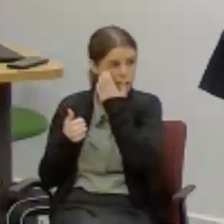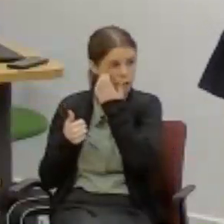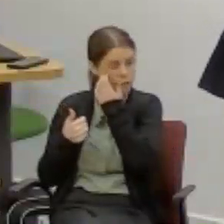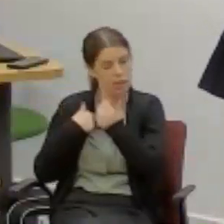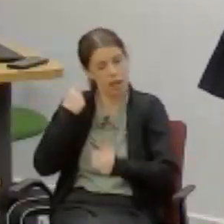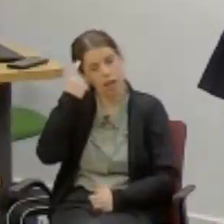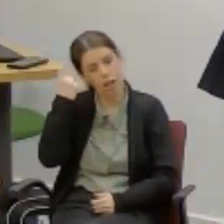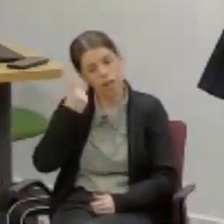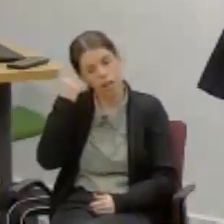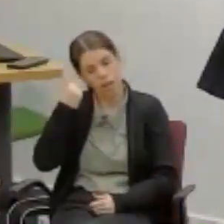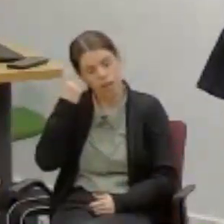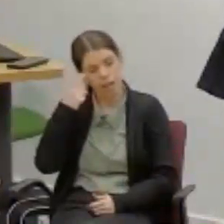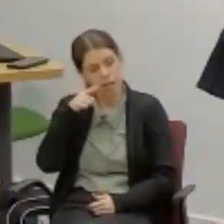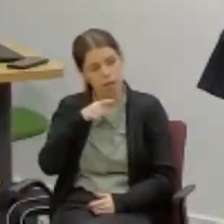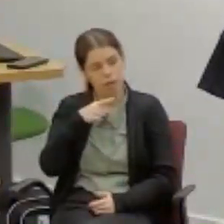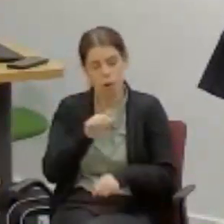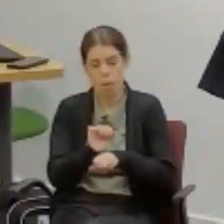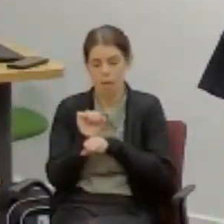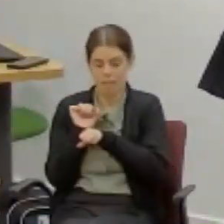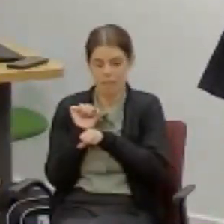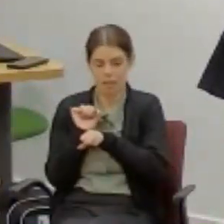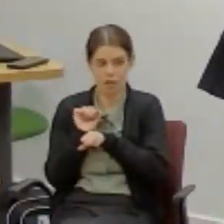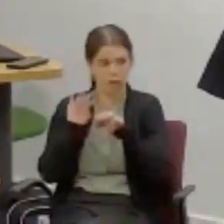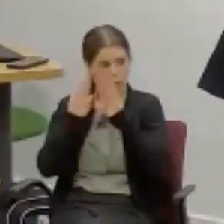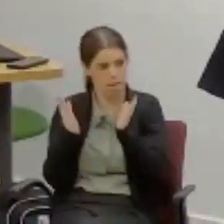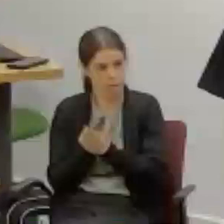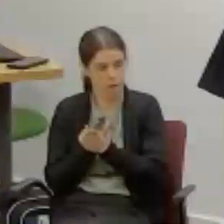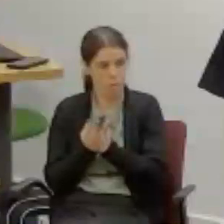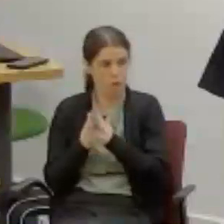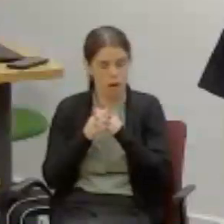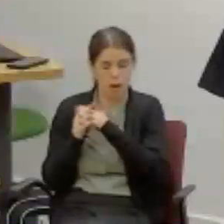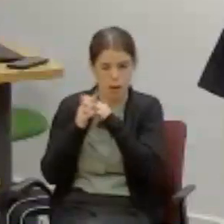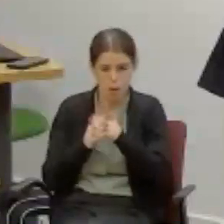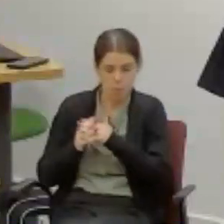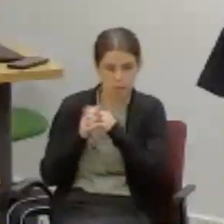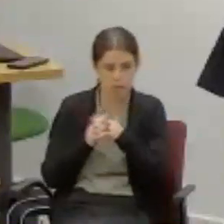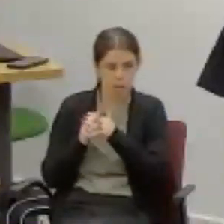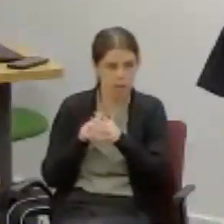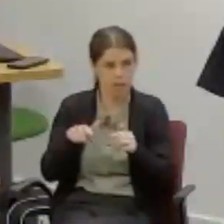I thought that kind of the protection of American football.